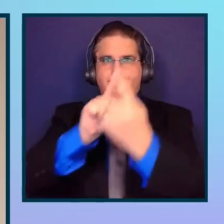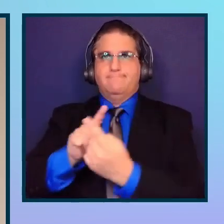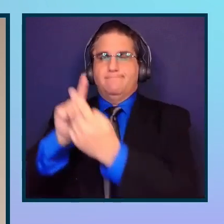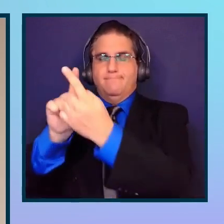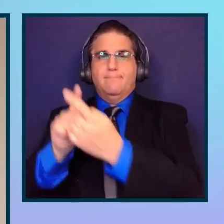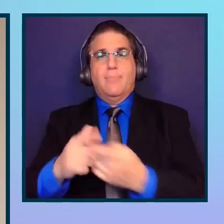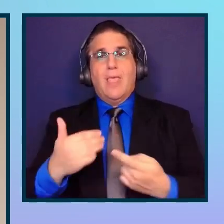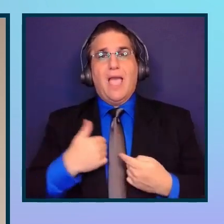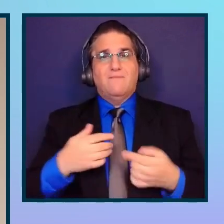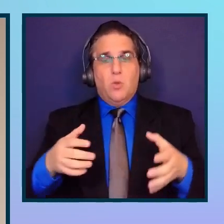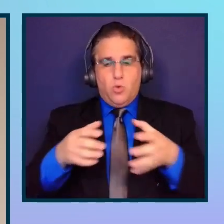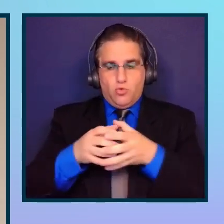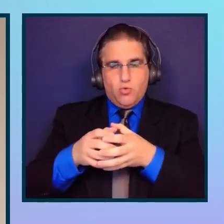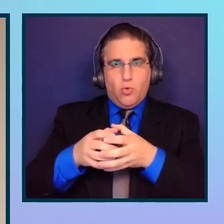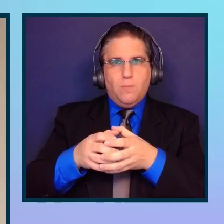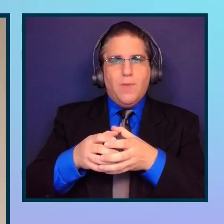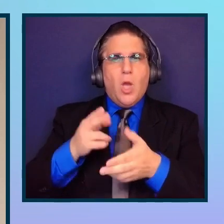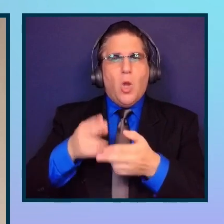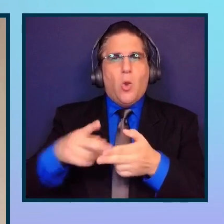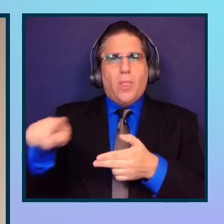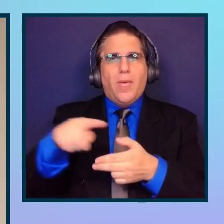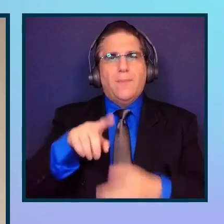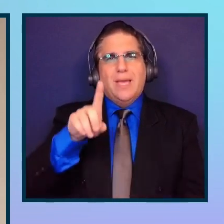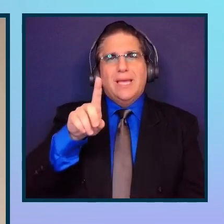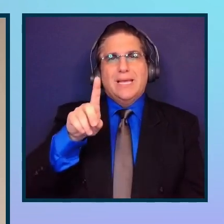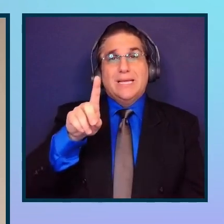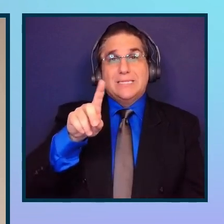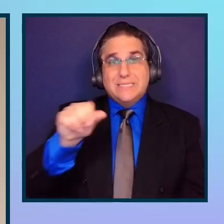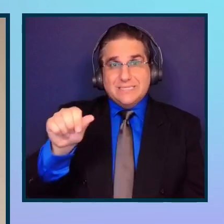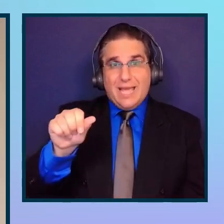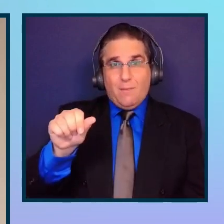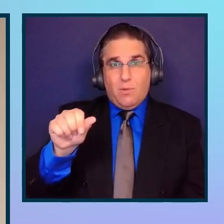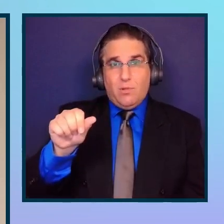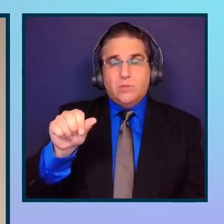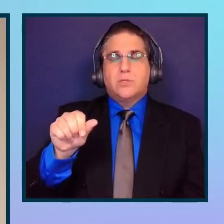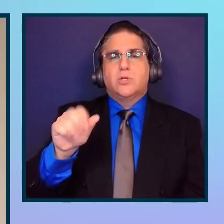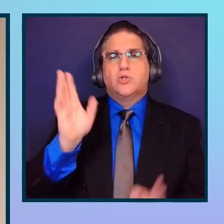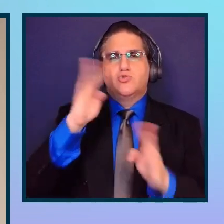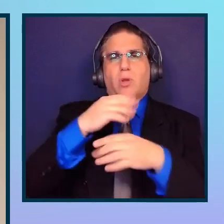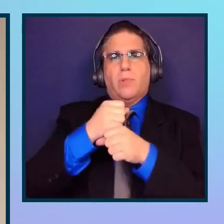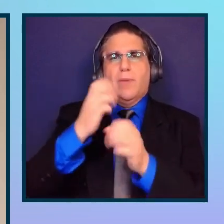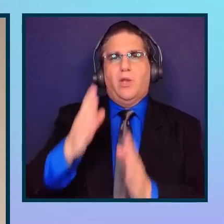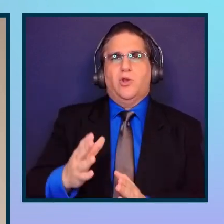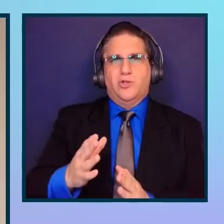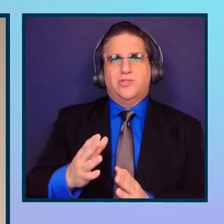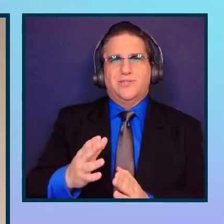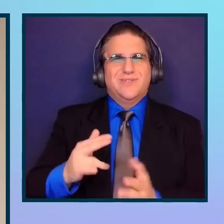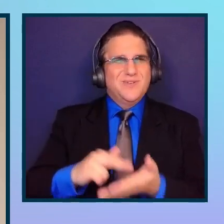it's called disabled troublemakers, and it's been people that have sort of been branded troublemakers in their company, we just come together we email,